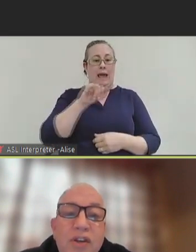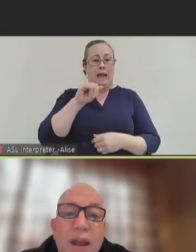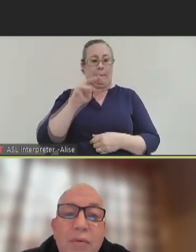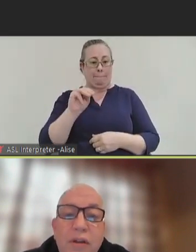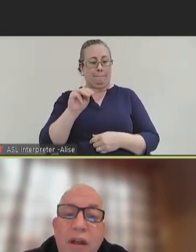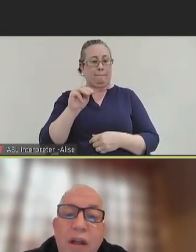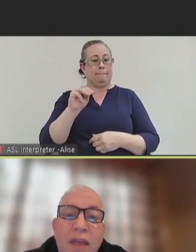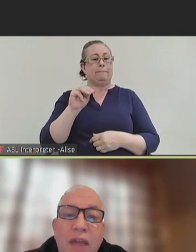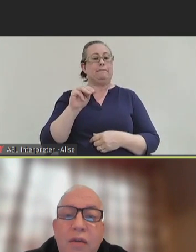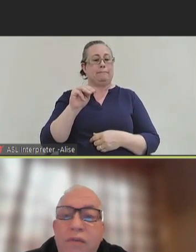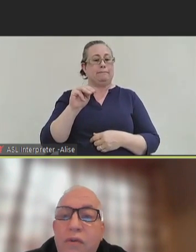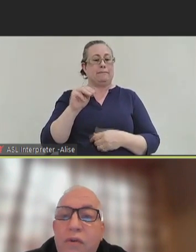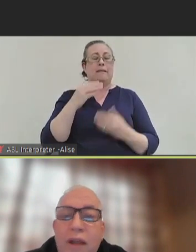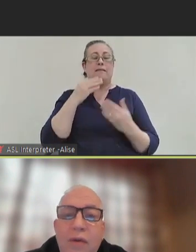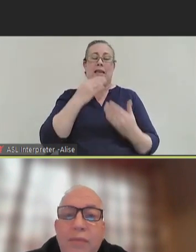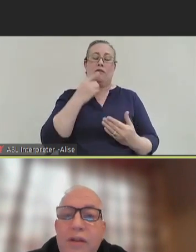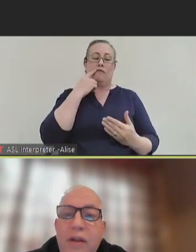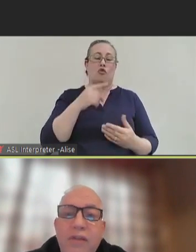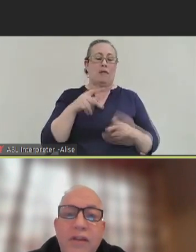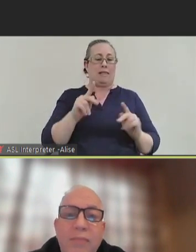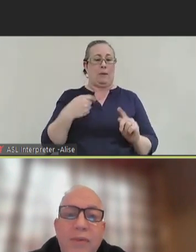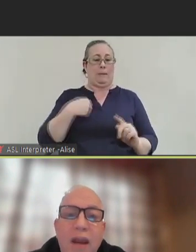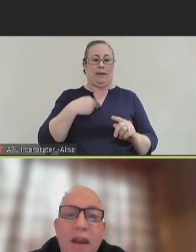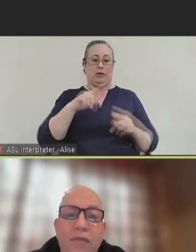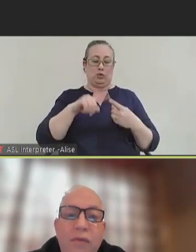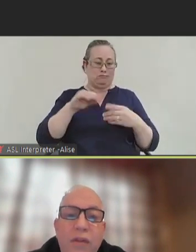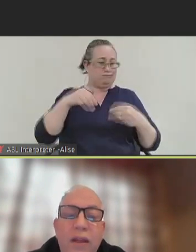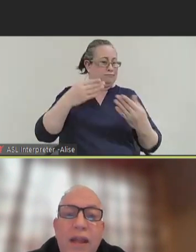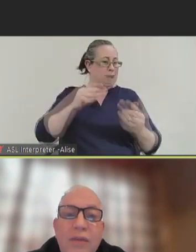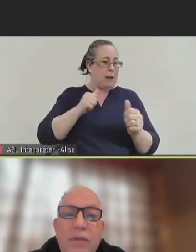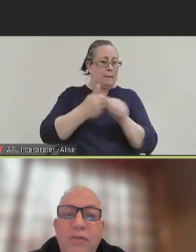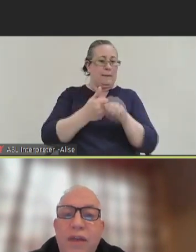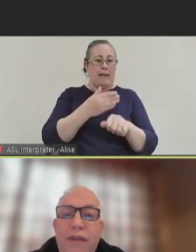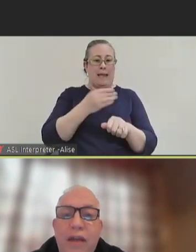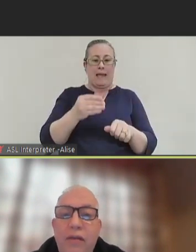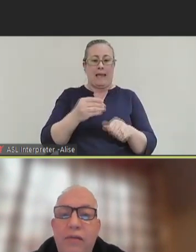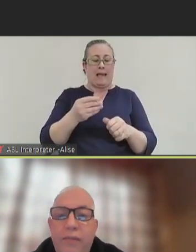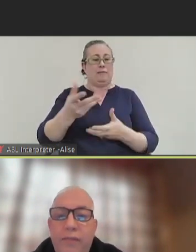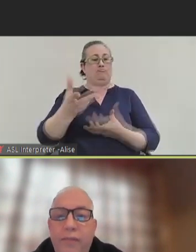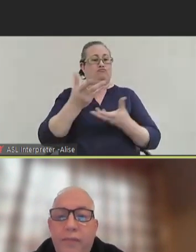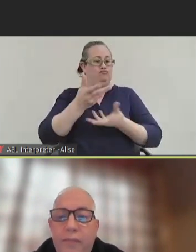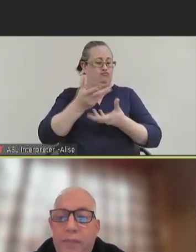neighborhood. Thank you for allowing me to give this update and for the engagement with NVAC.